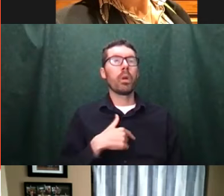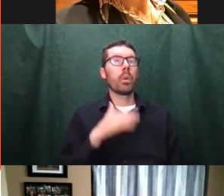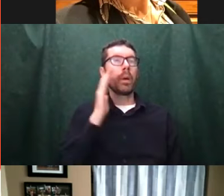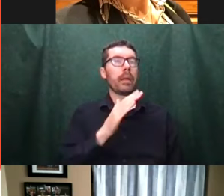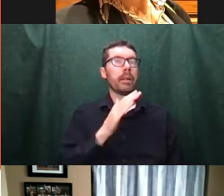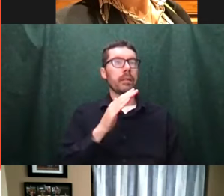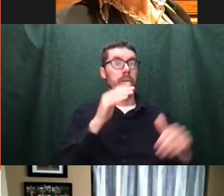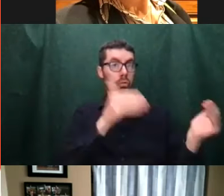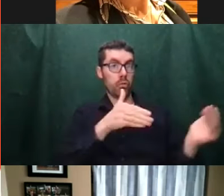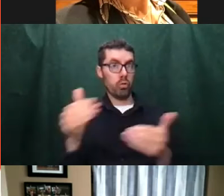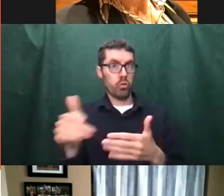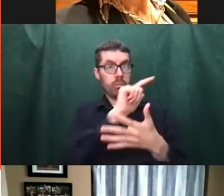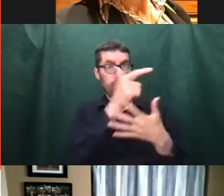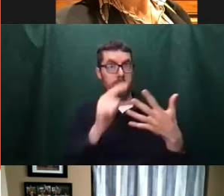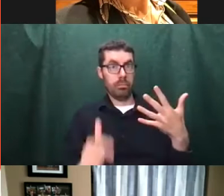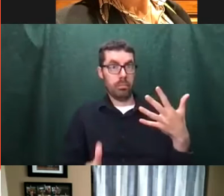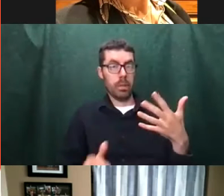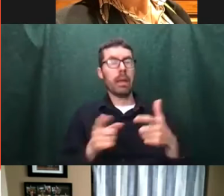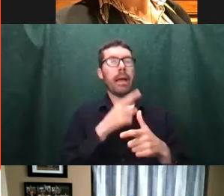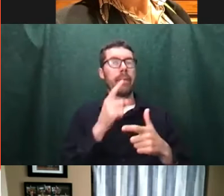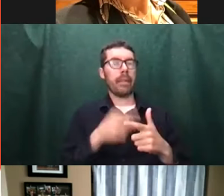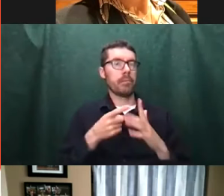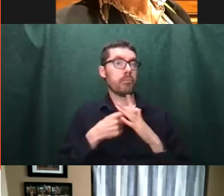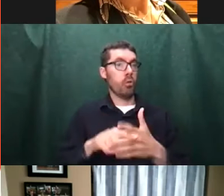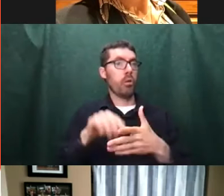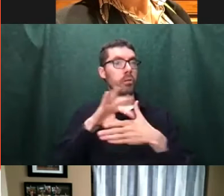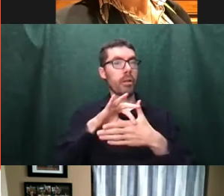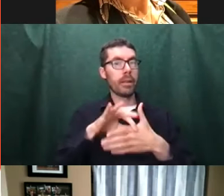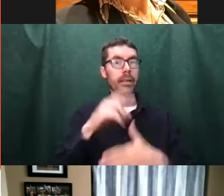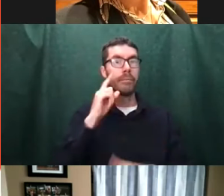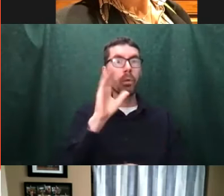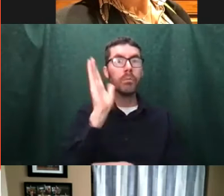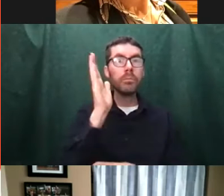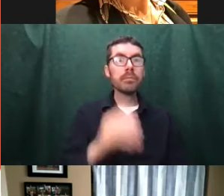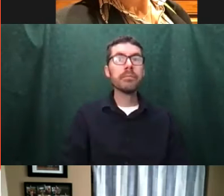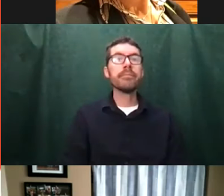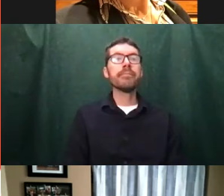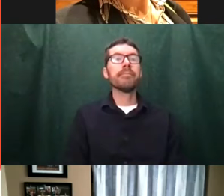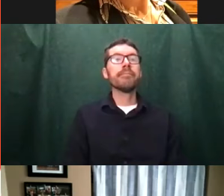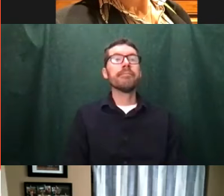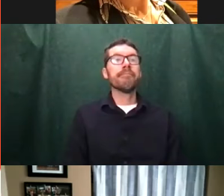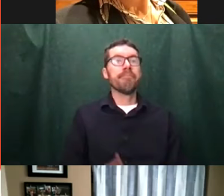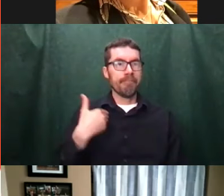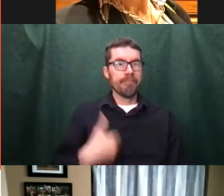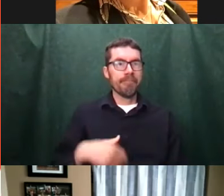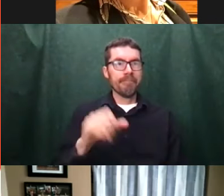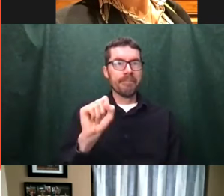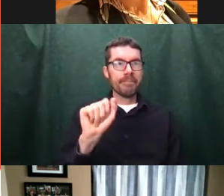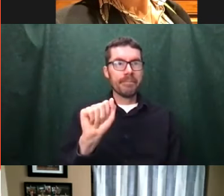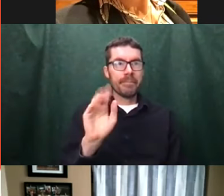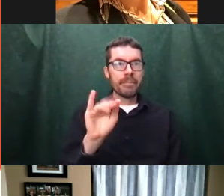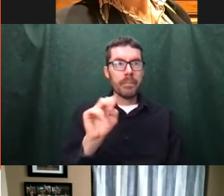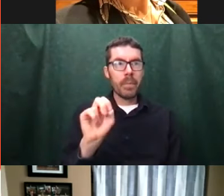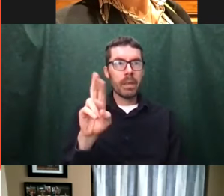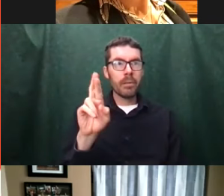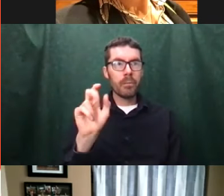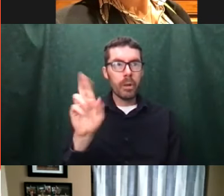on to the content of our presentation. My name is Sabine Rear as Mel said. Um, I'm a